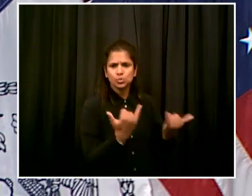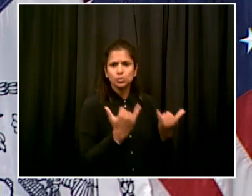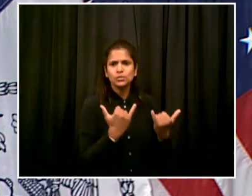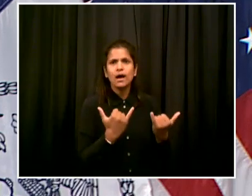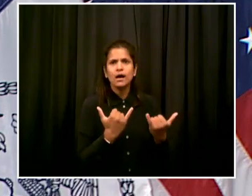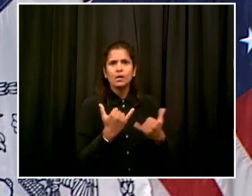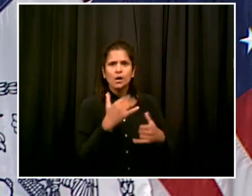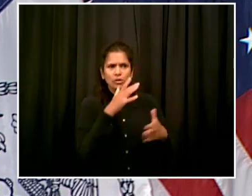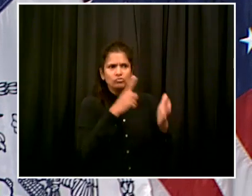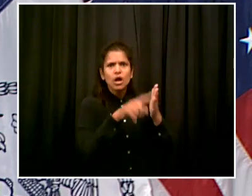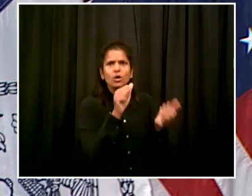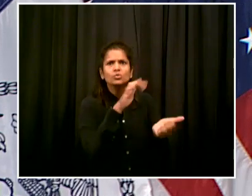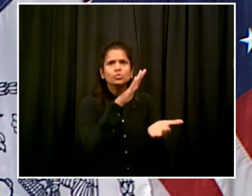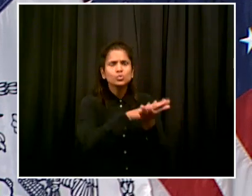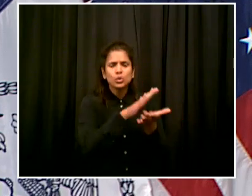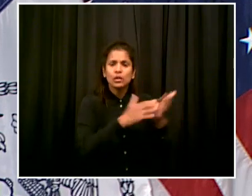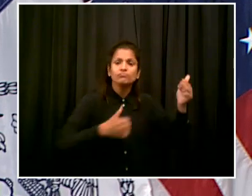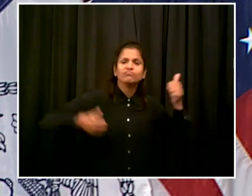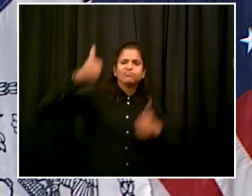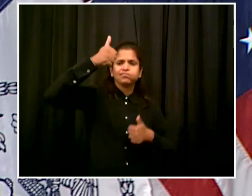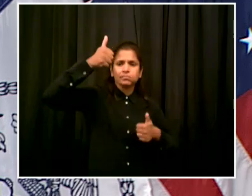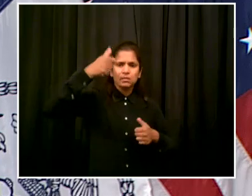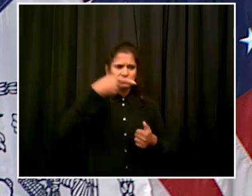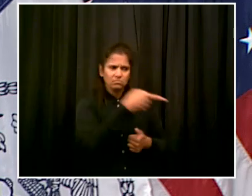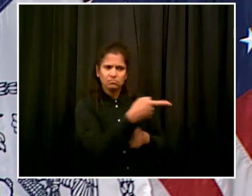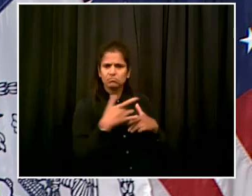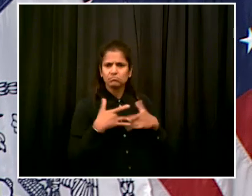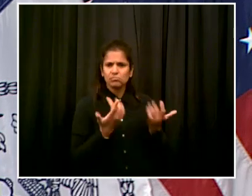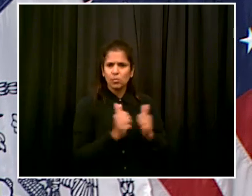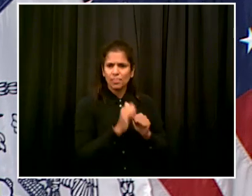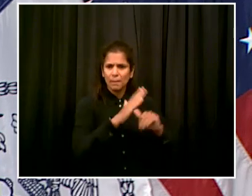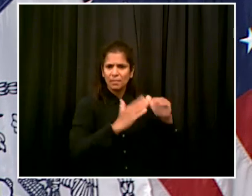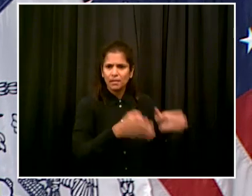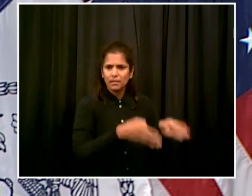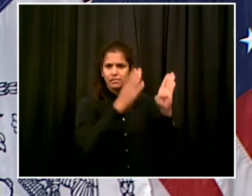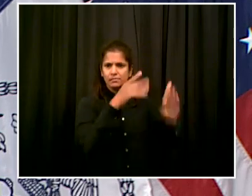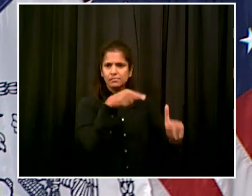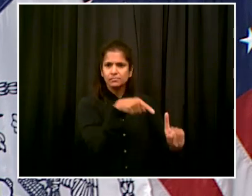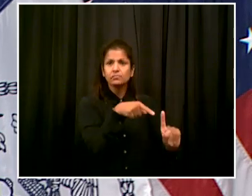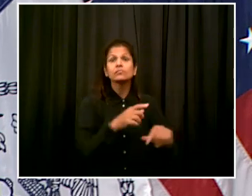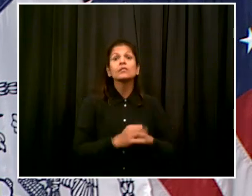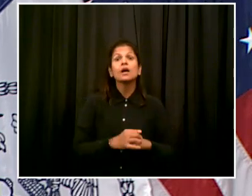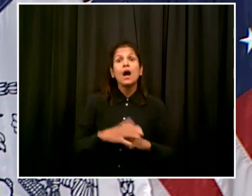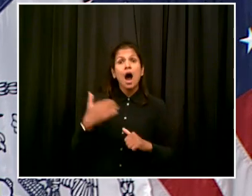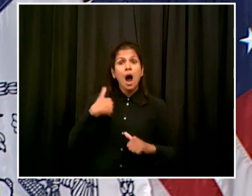CHANCELLOR TODAY ON THAT . TH E BOTTOM LINE IS, WE HAVE BEEN